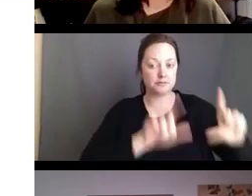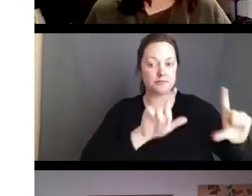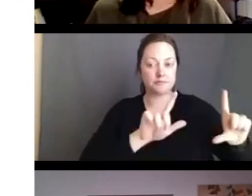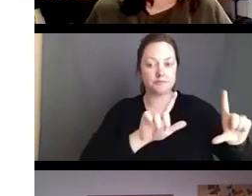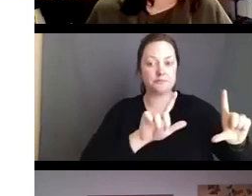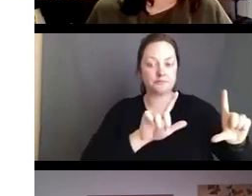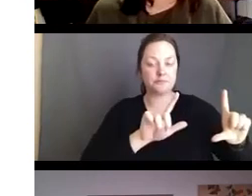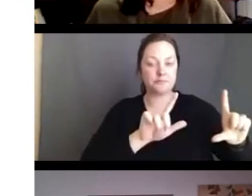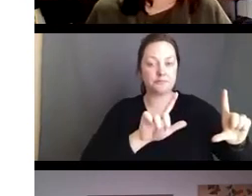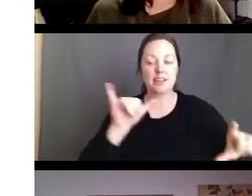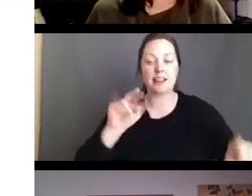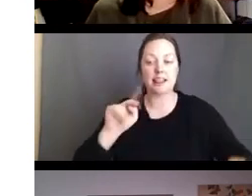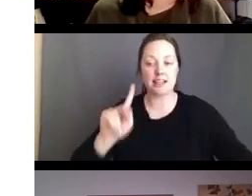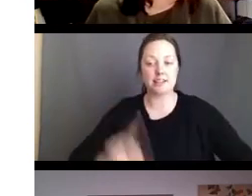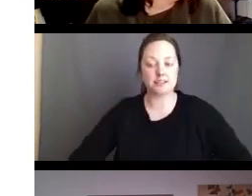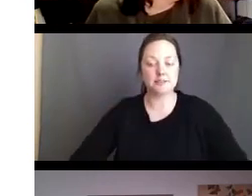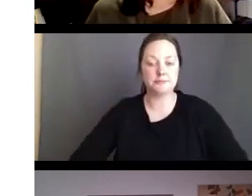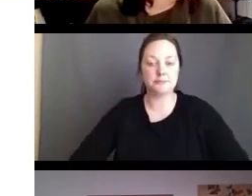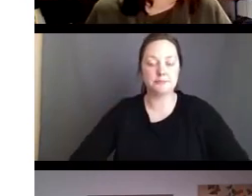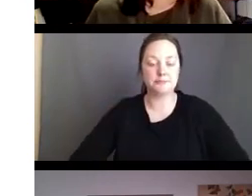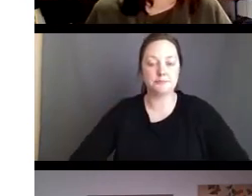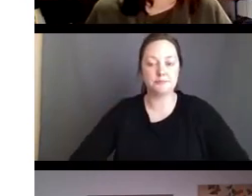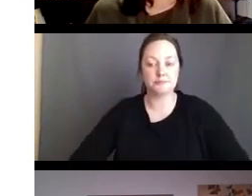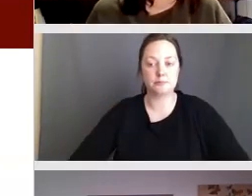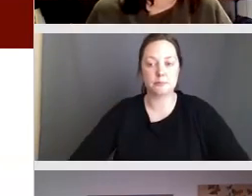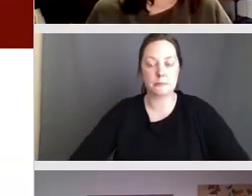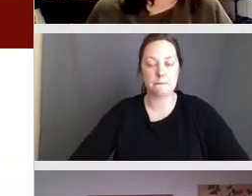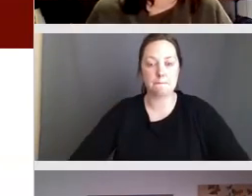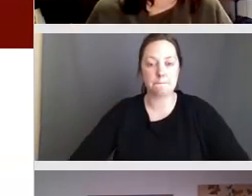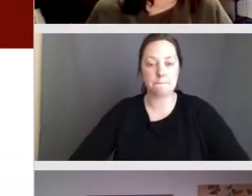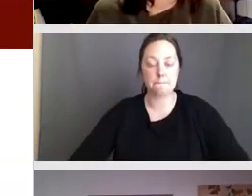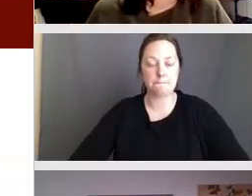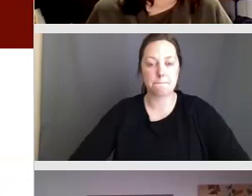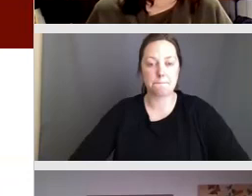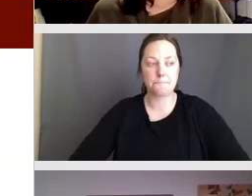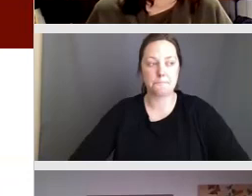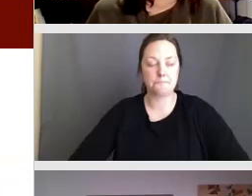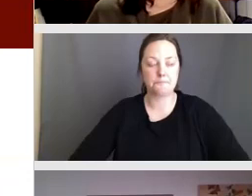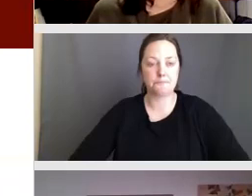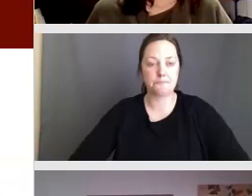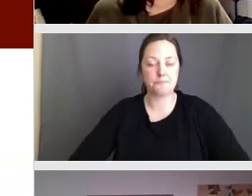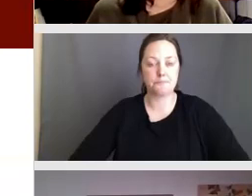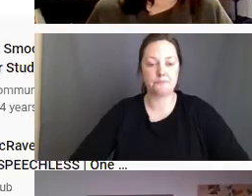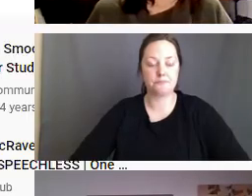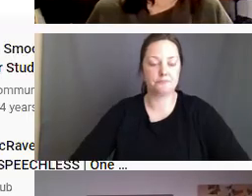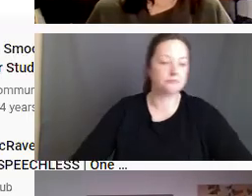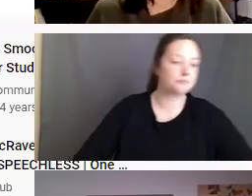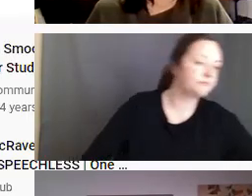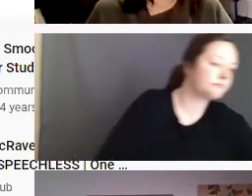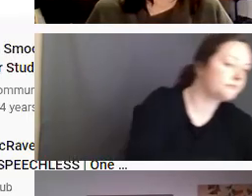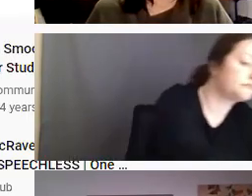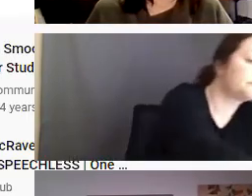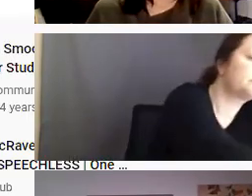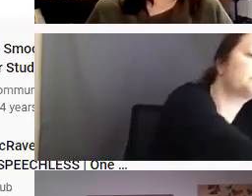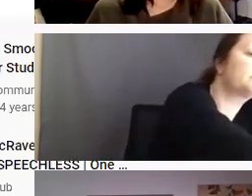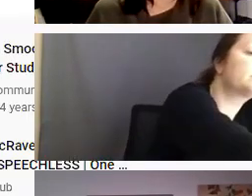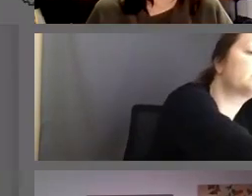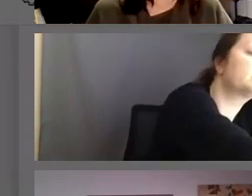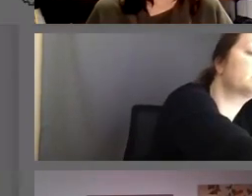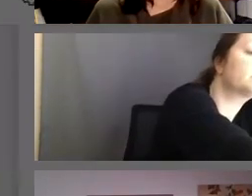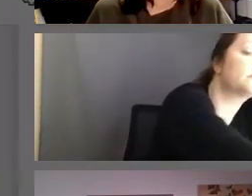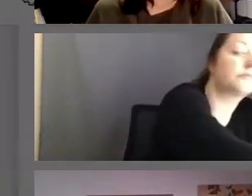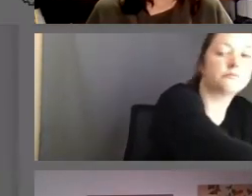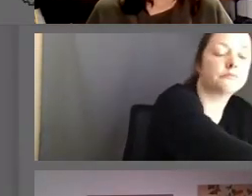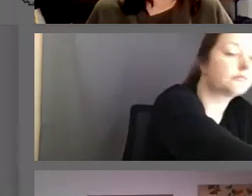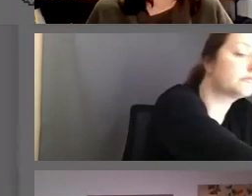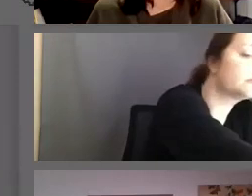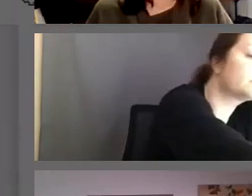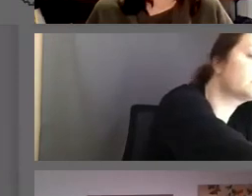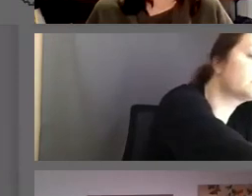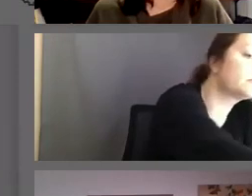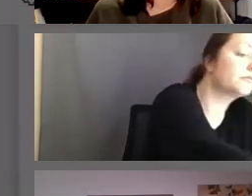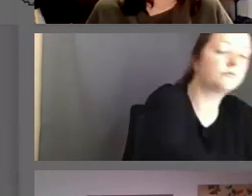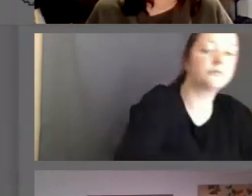Just pop in the URL code or embed code and click insert.